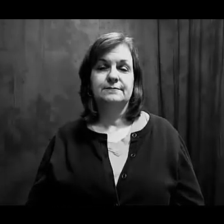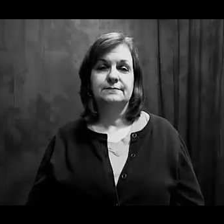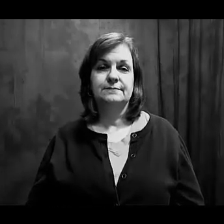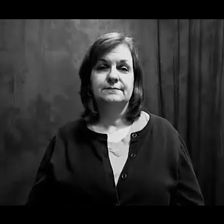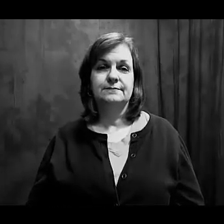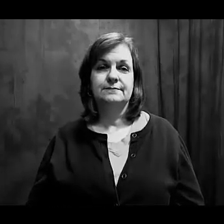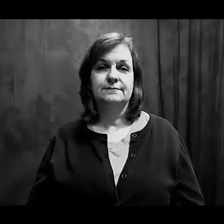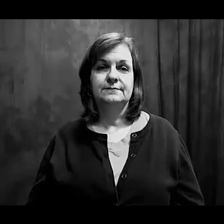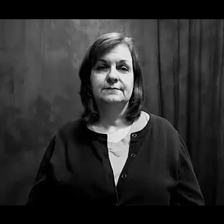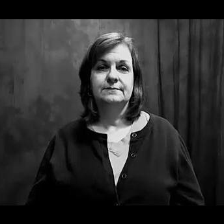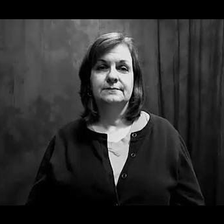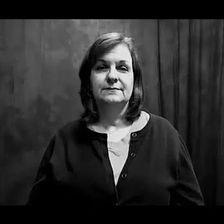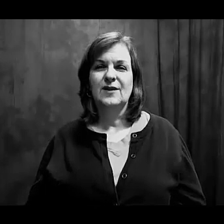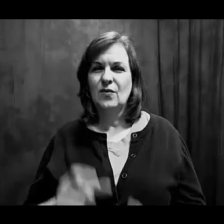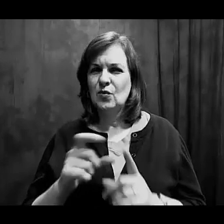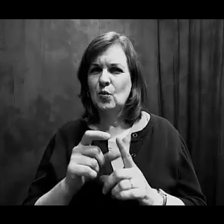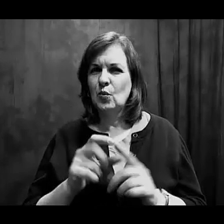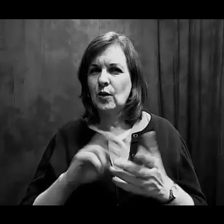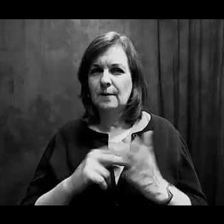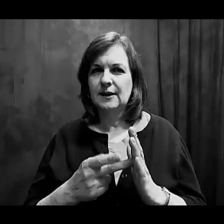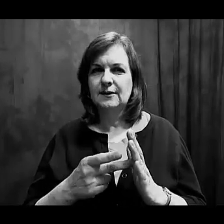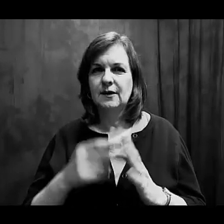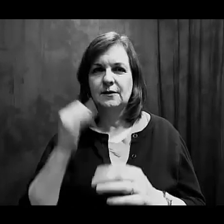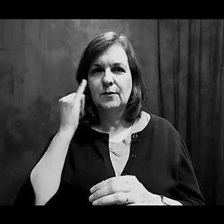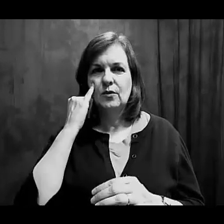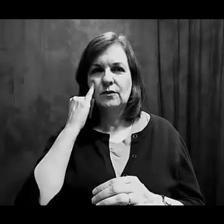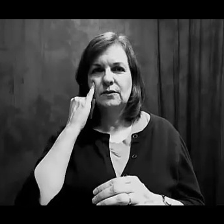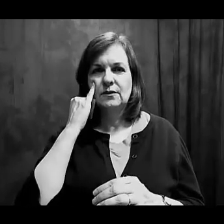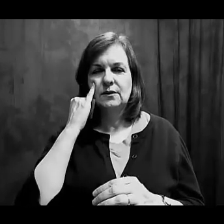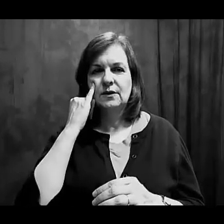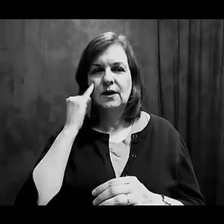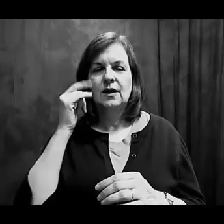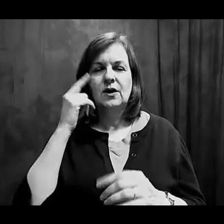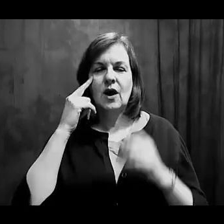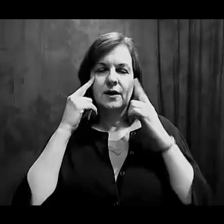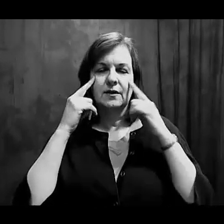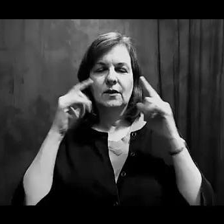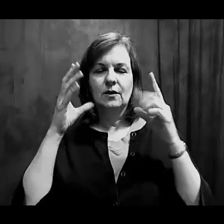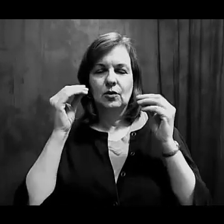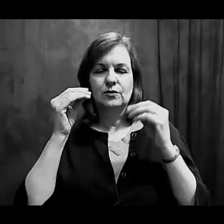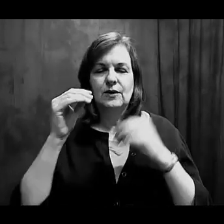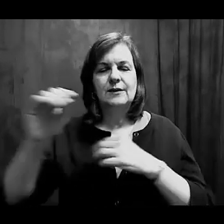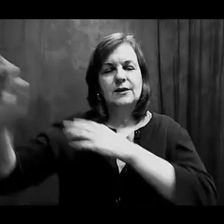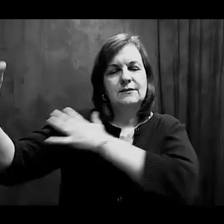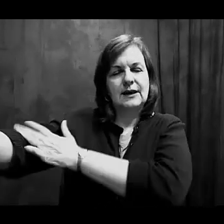it basically means if you close your eyes and stick out your arm you still know where your arm is!